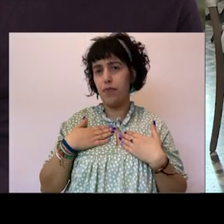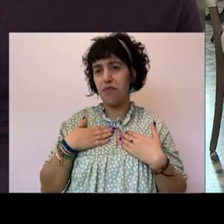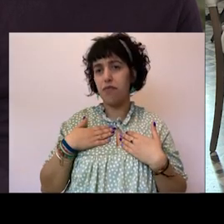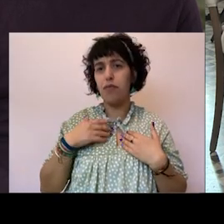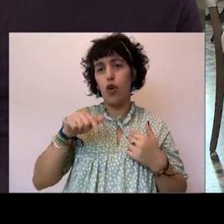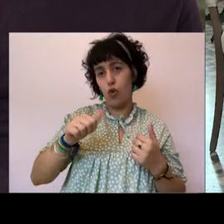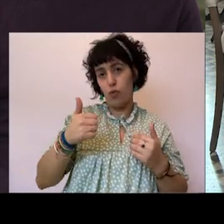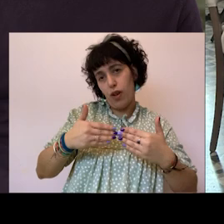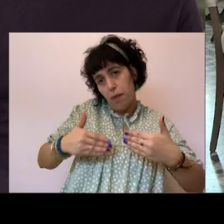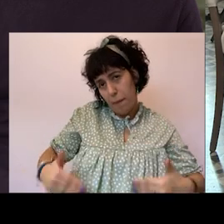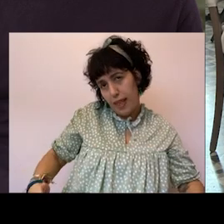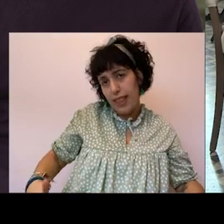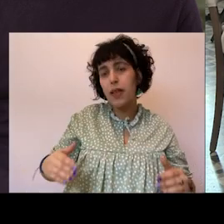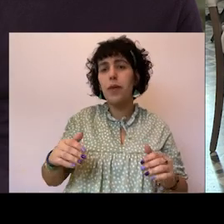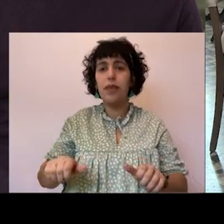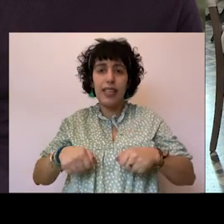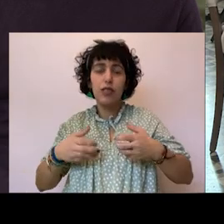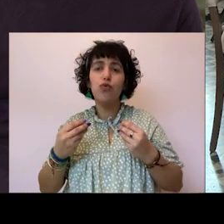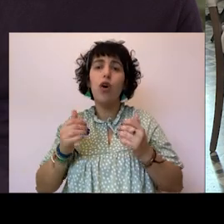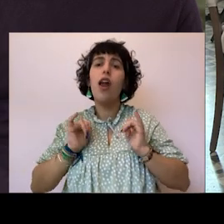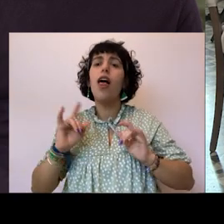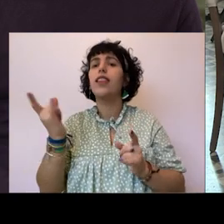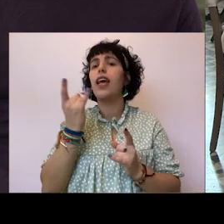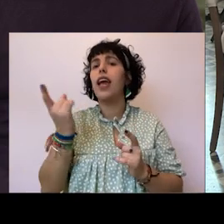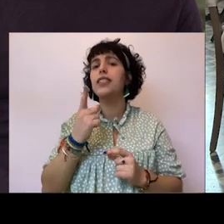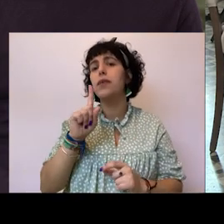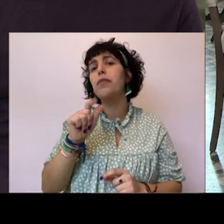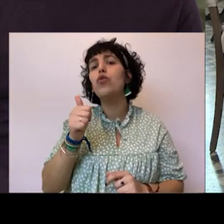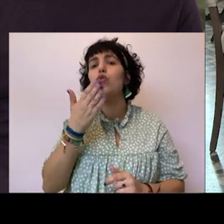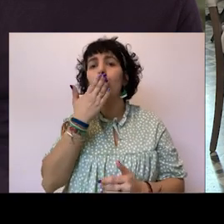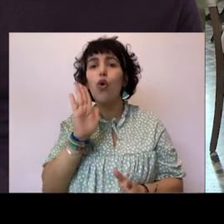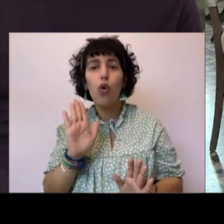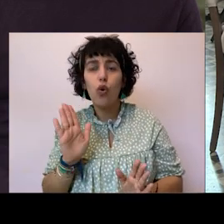However, I don't have a day to wear my on-knee skirt neither.